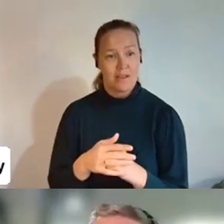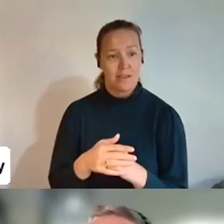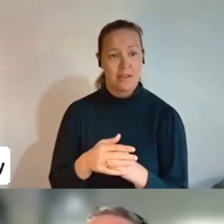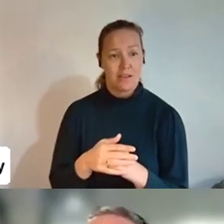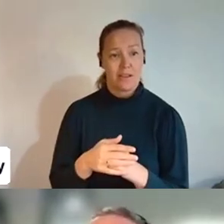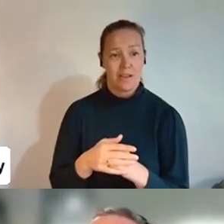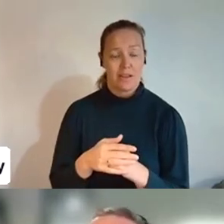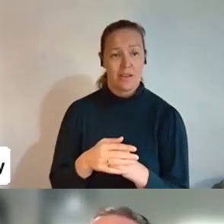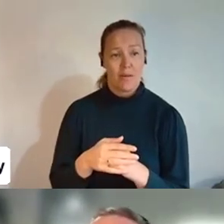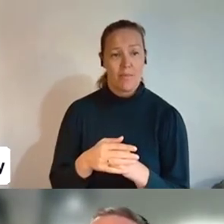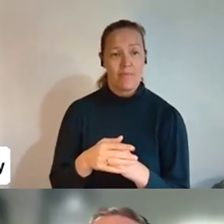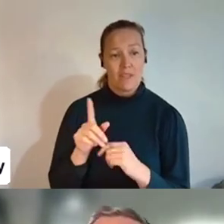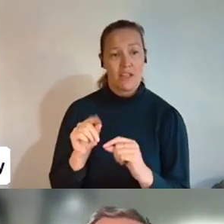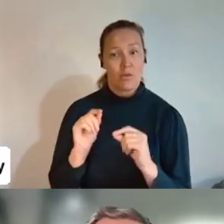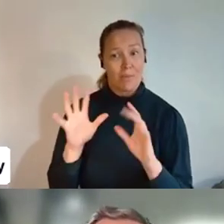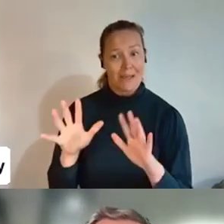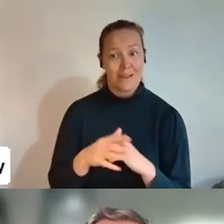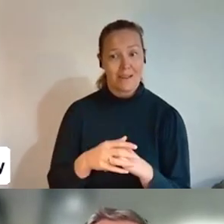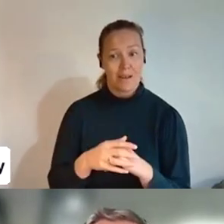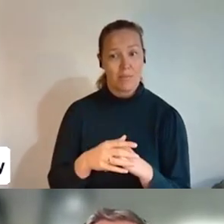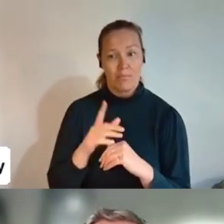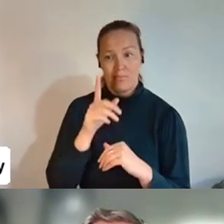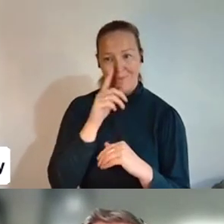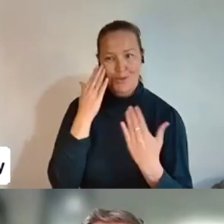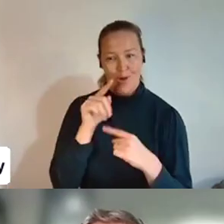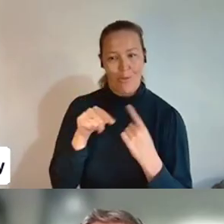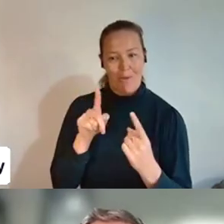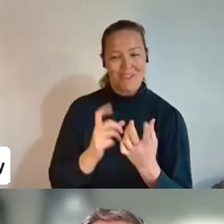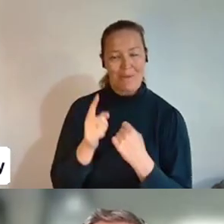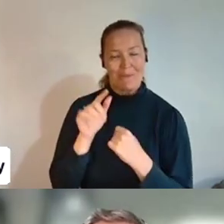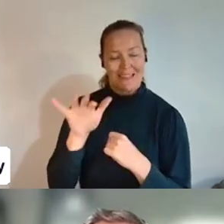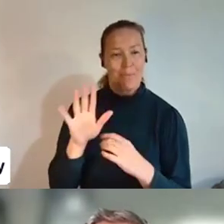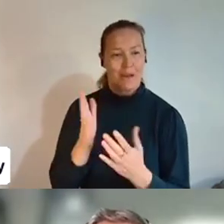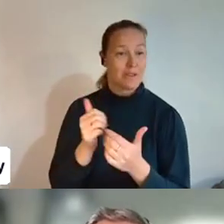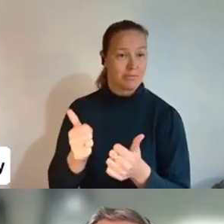They do amazing things in Scotland and no one ever hears about it, which is sad, but they do